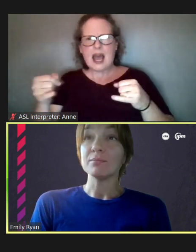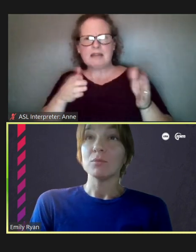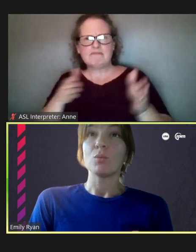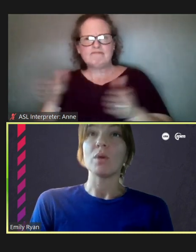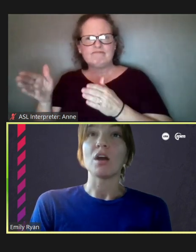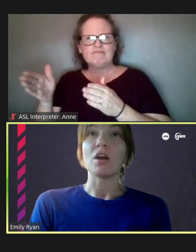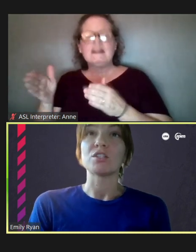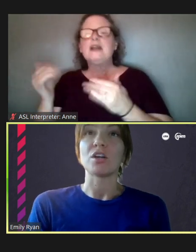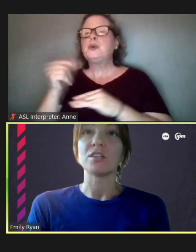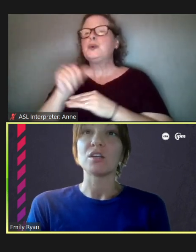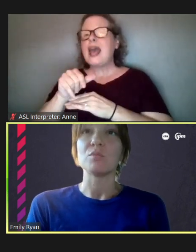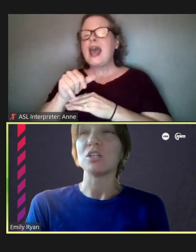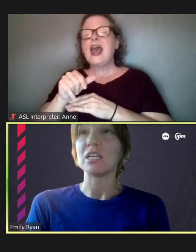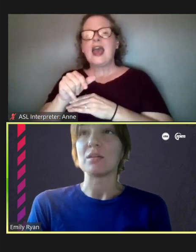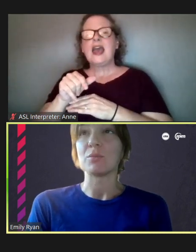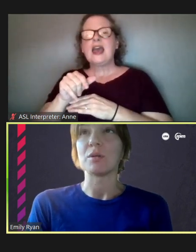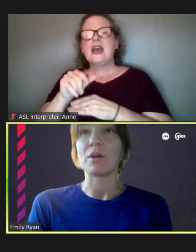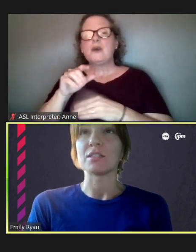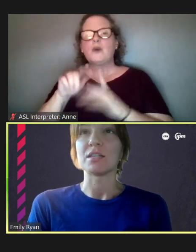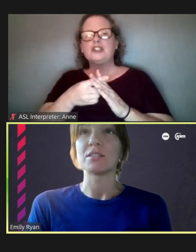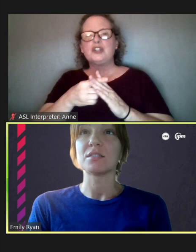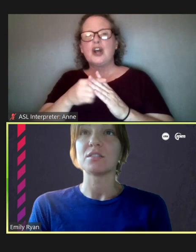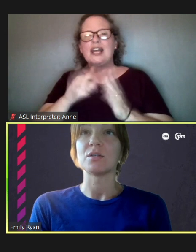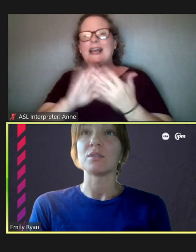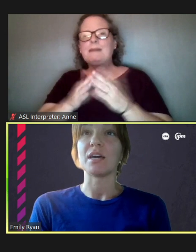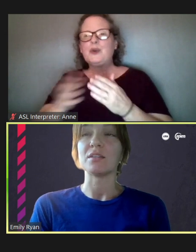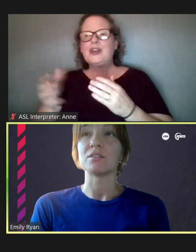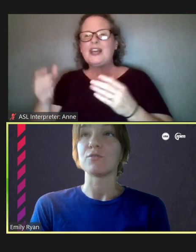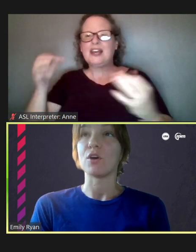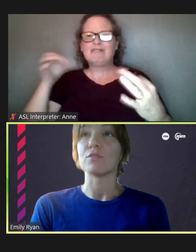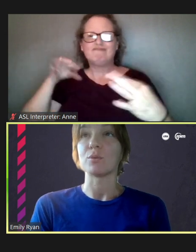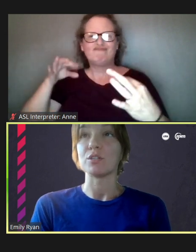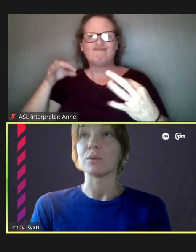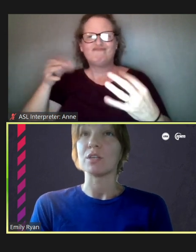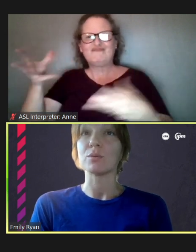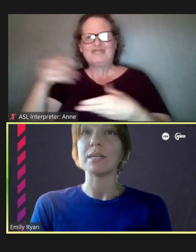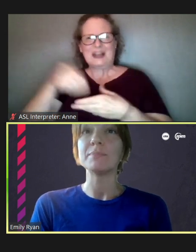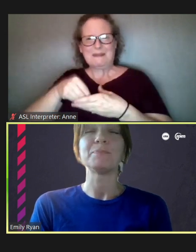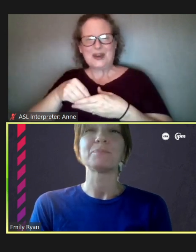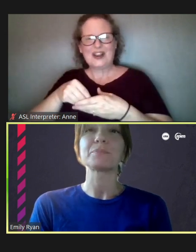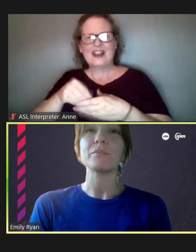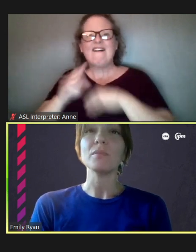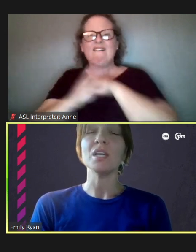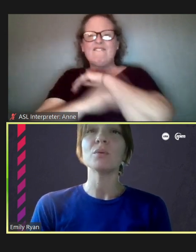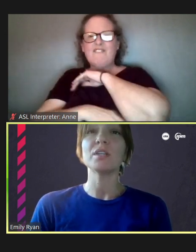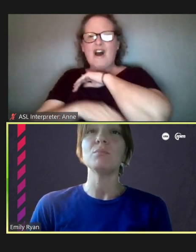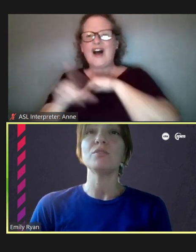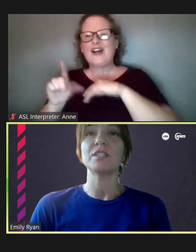we are starting the community input process, so that is fall of 2023. It will then move